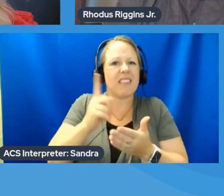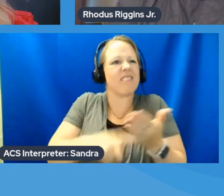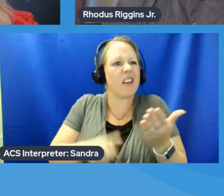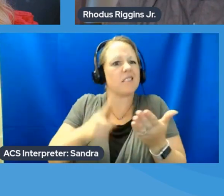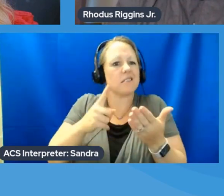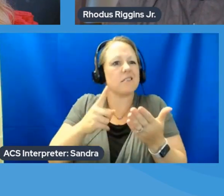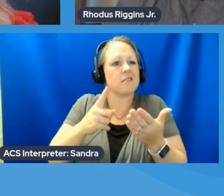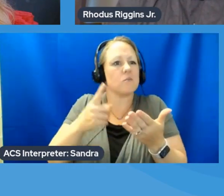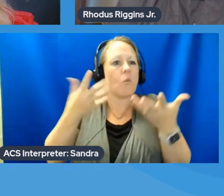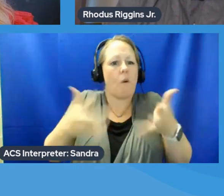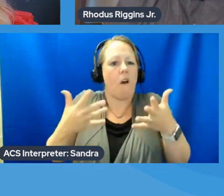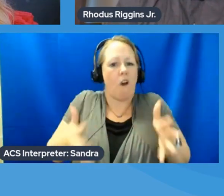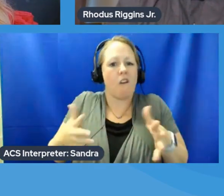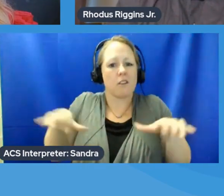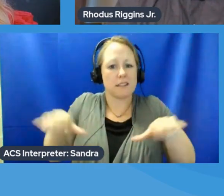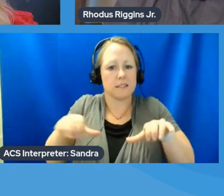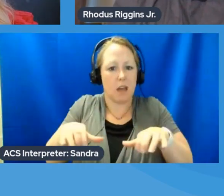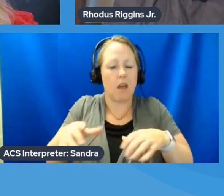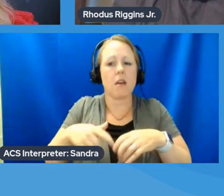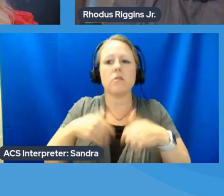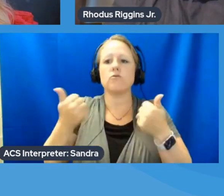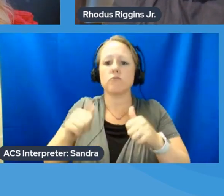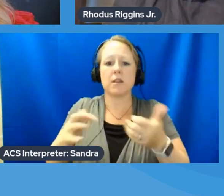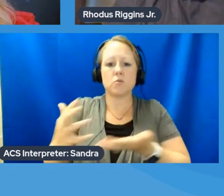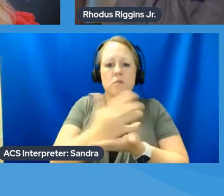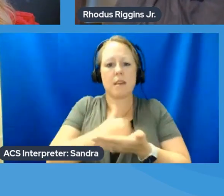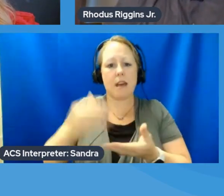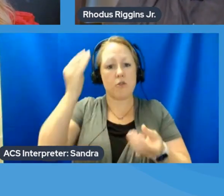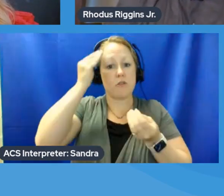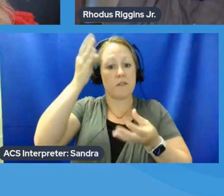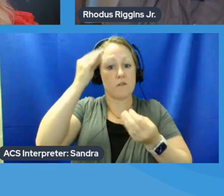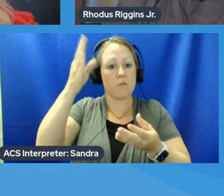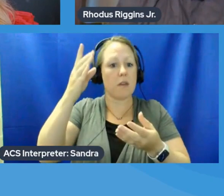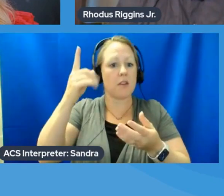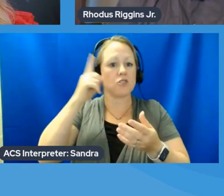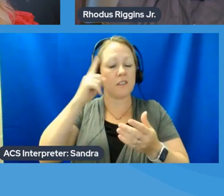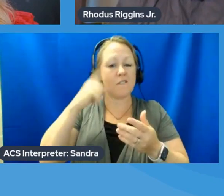information at almost every level of the system.